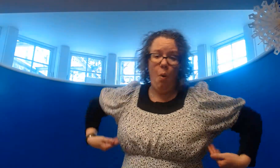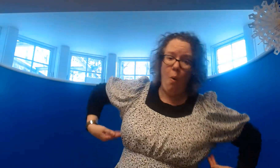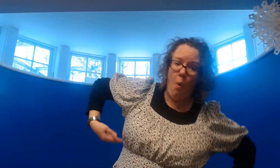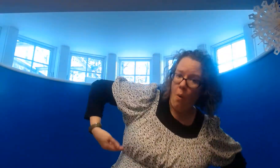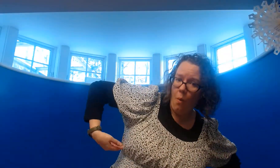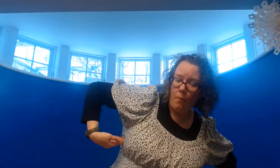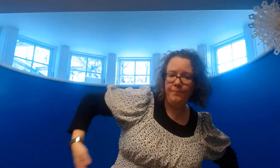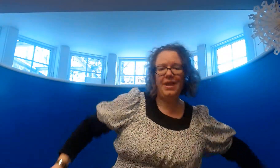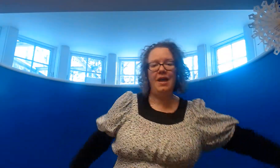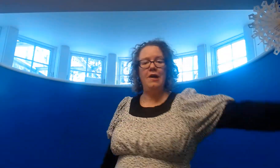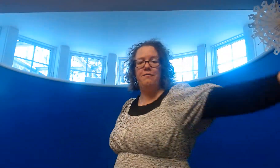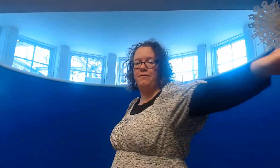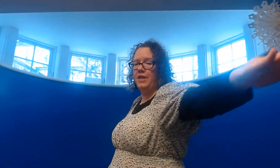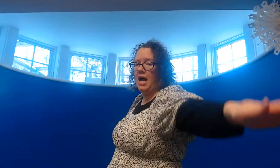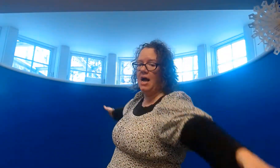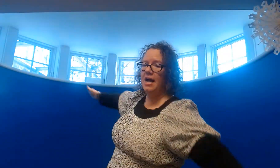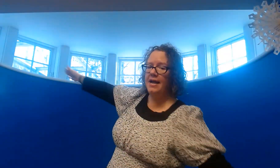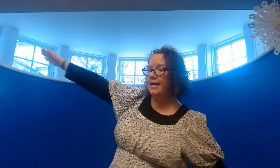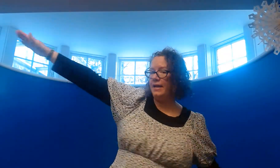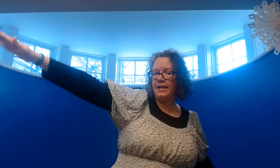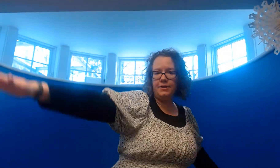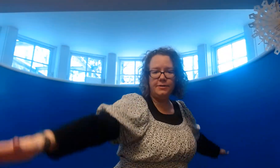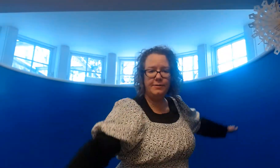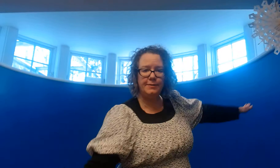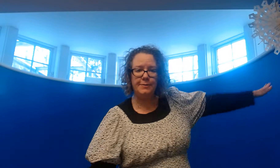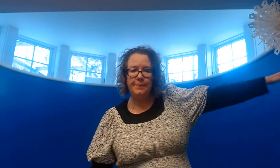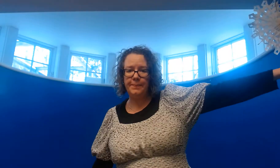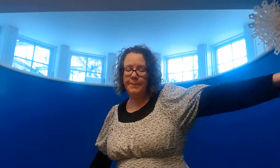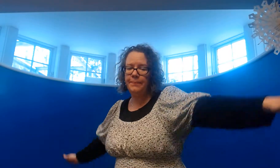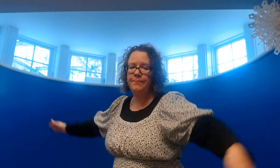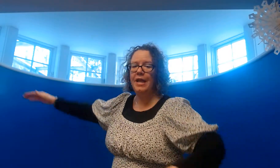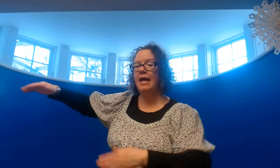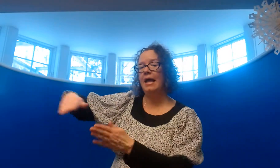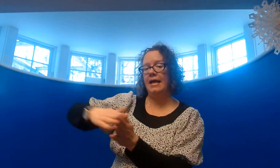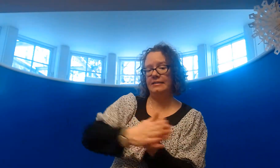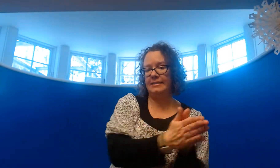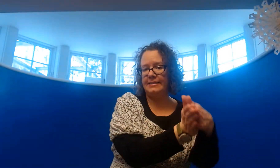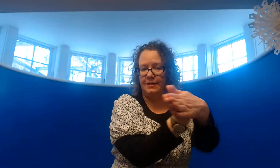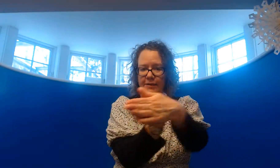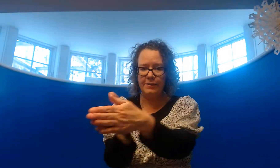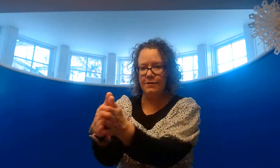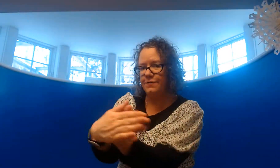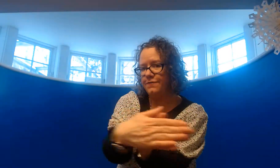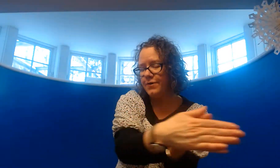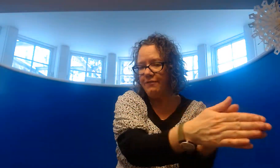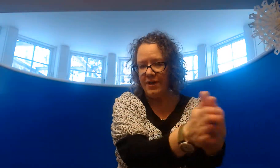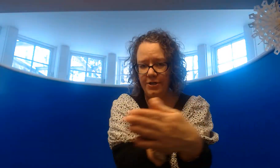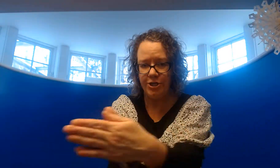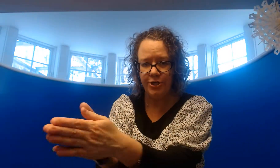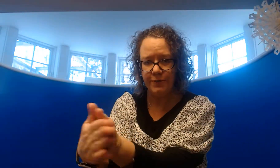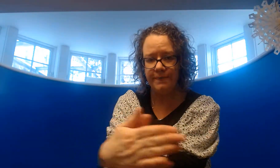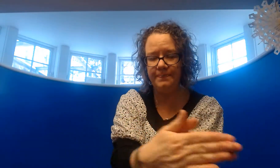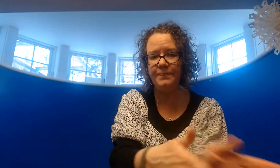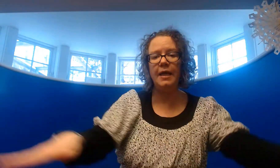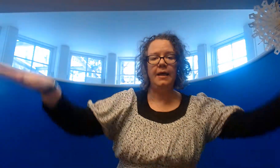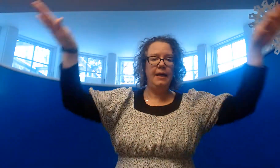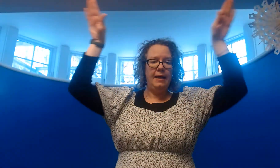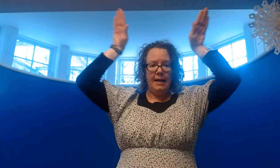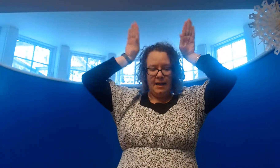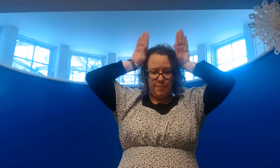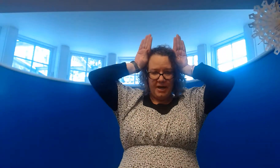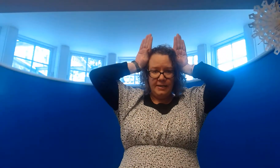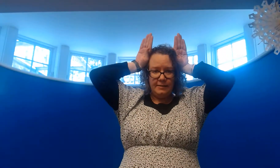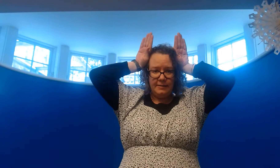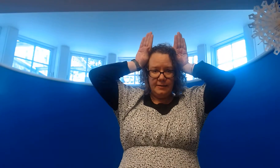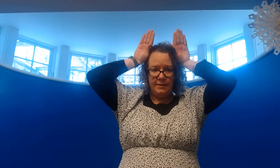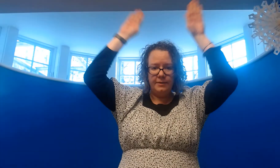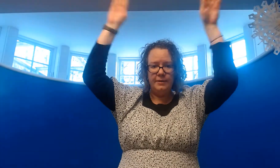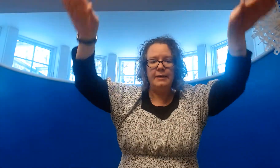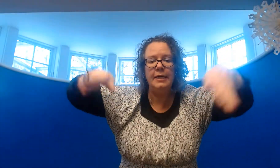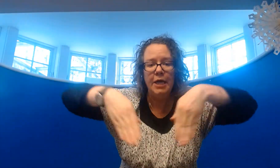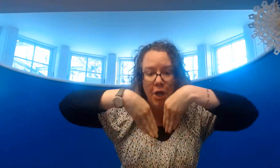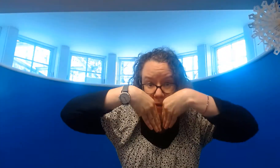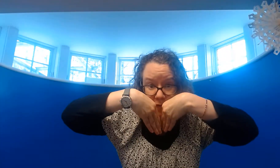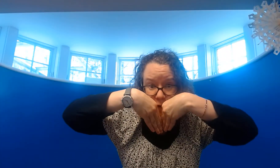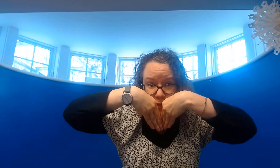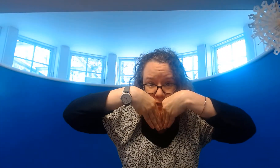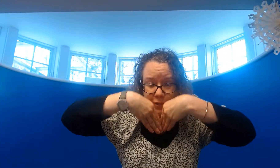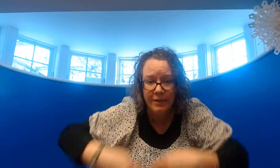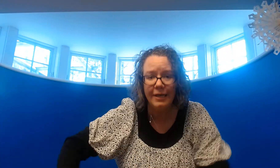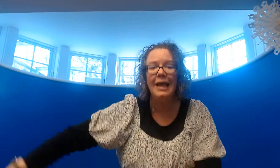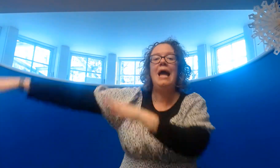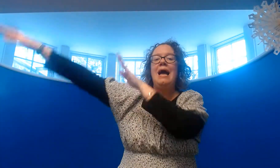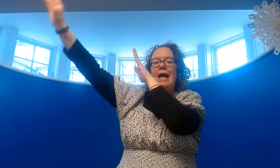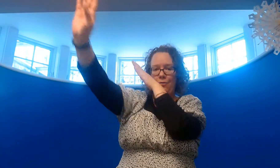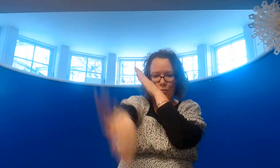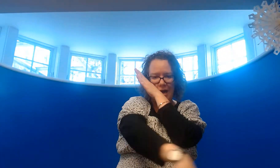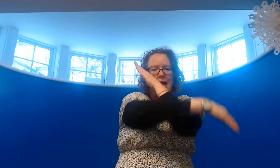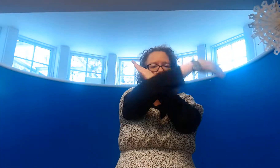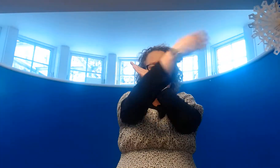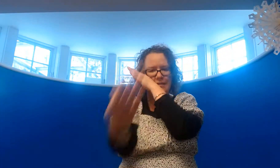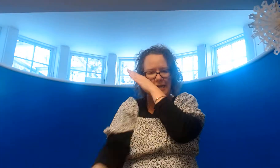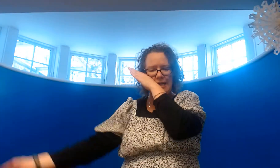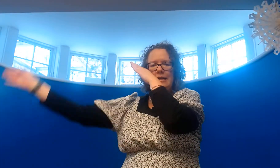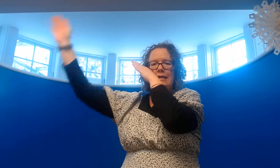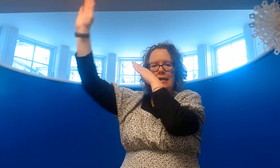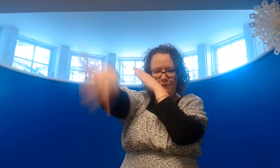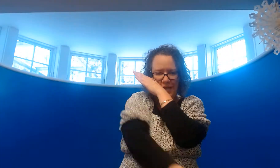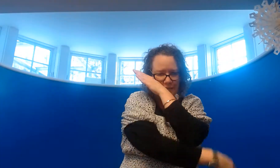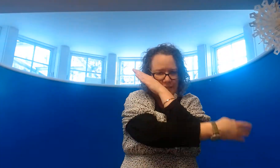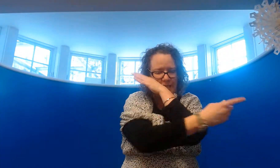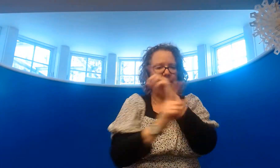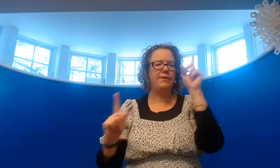flying eagles and silvery fish and bunnies and beavers and wild elephants and then we're